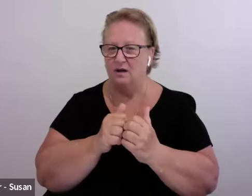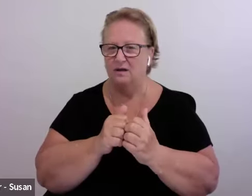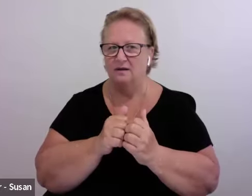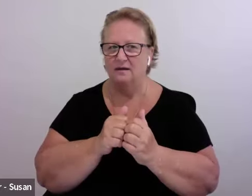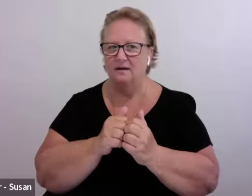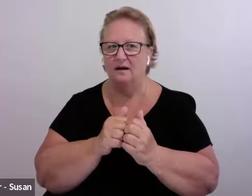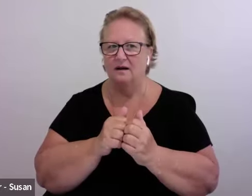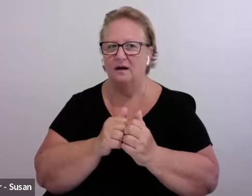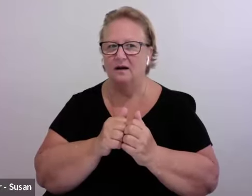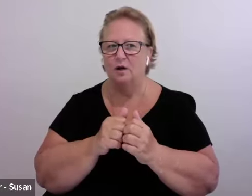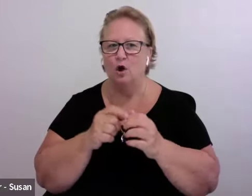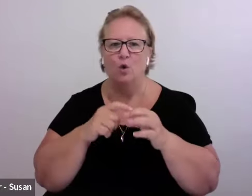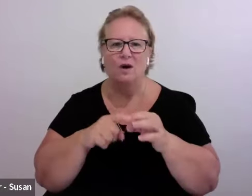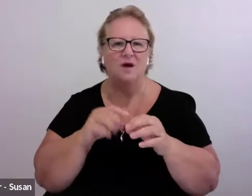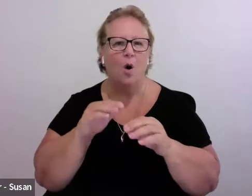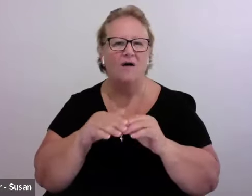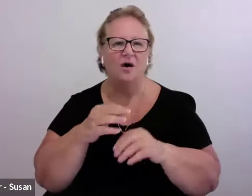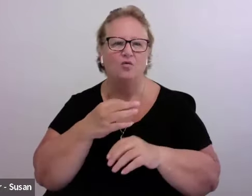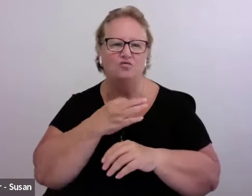and you've got five different people on five